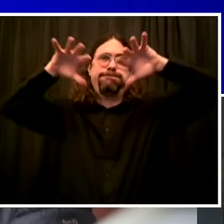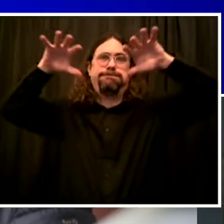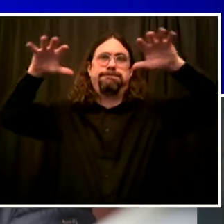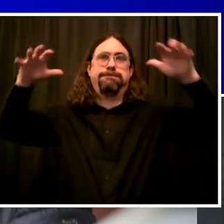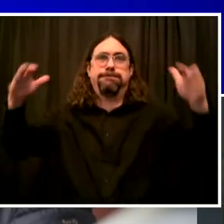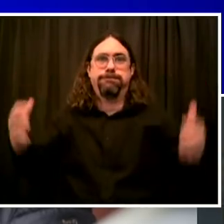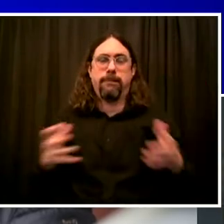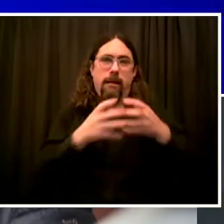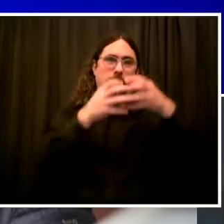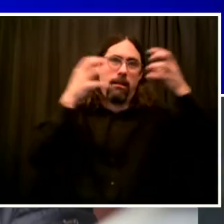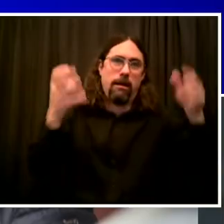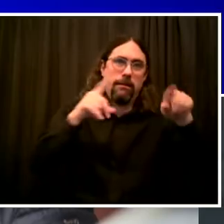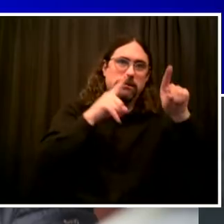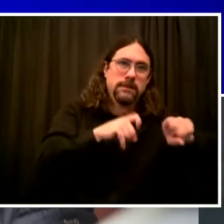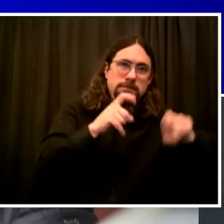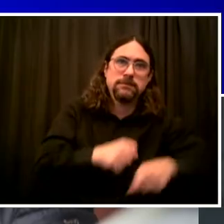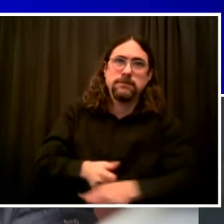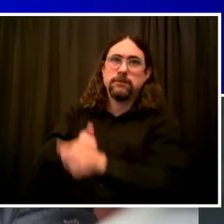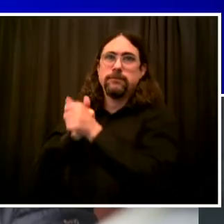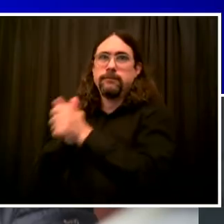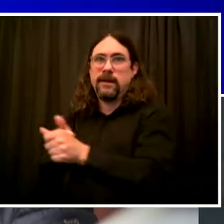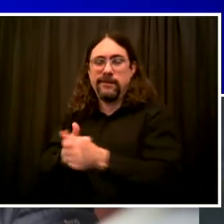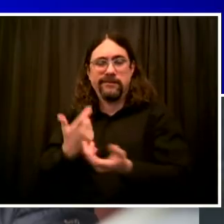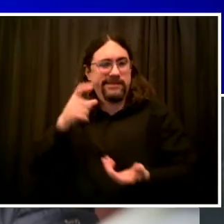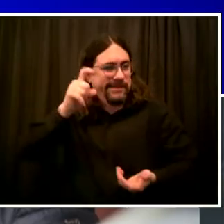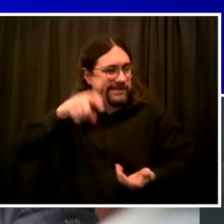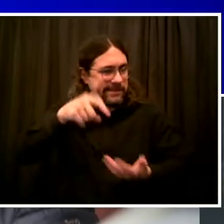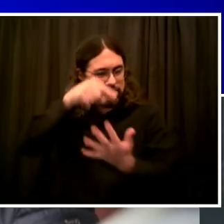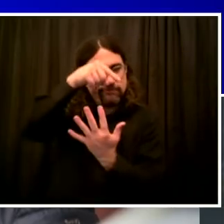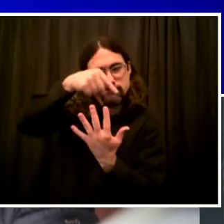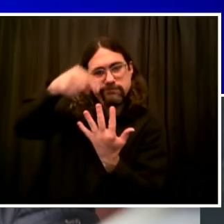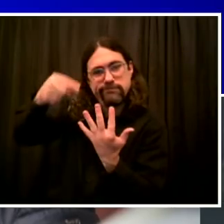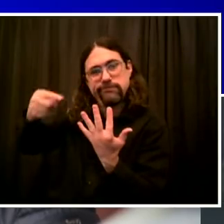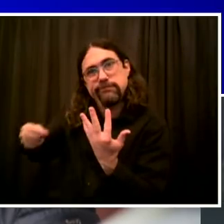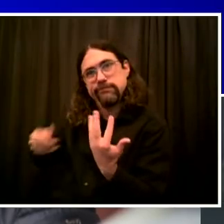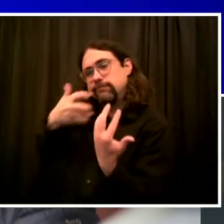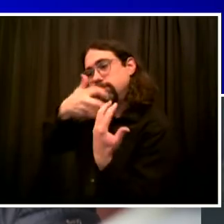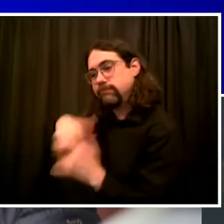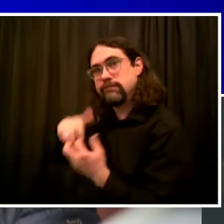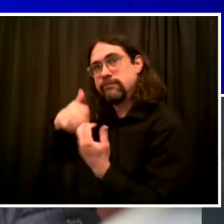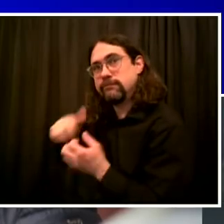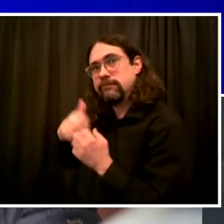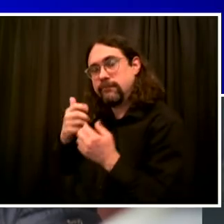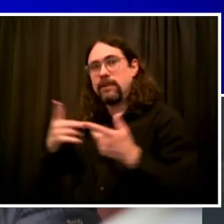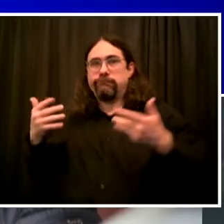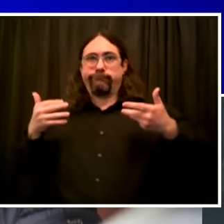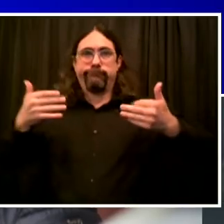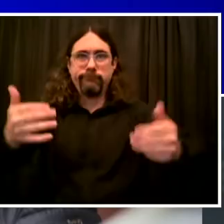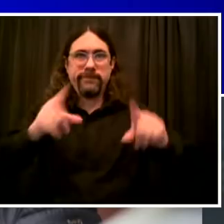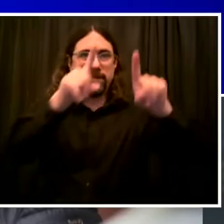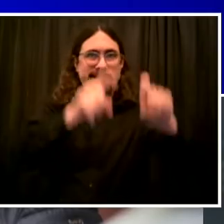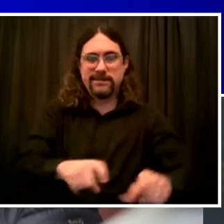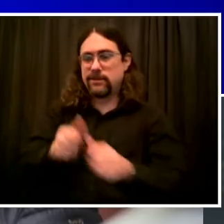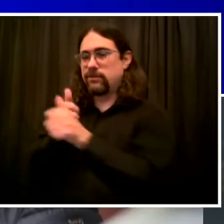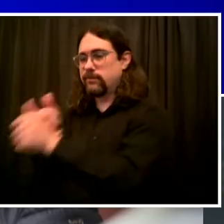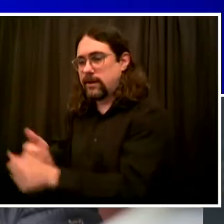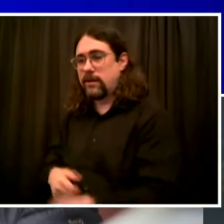AS WE EDNEAN D AS FAR AS WE NEED. THE ONLY LIMITATION IS THE AMOUNT OF LAB CAPACITY. WE NEED THE FEDERAL